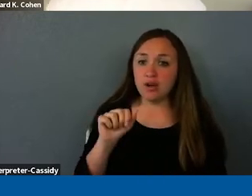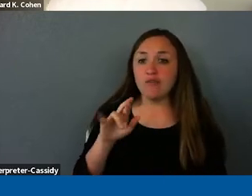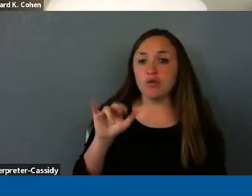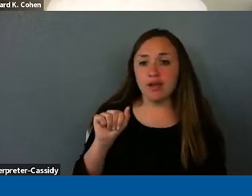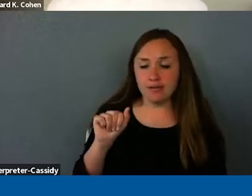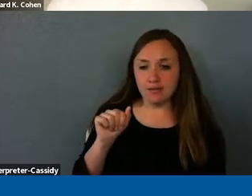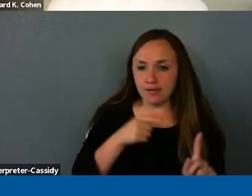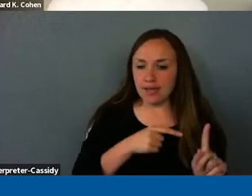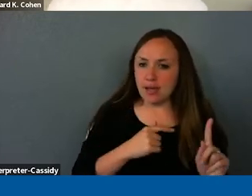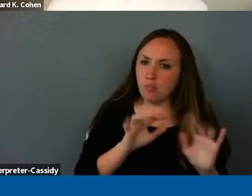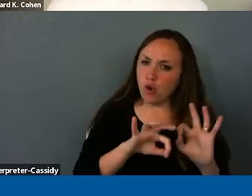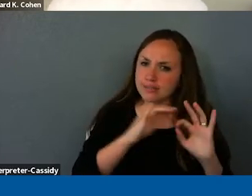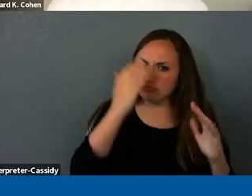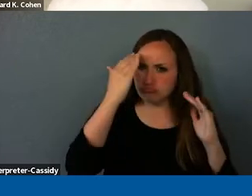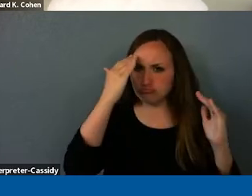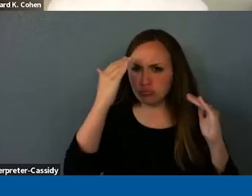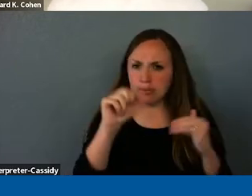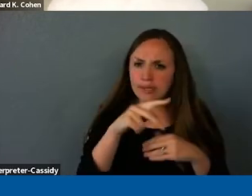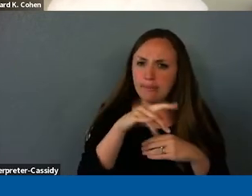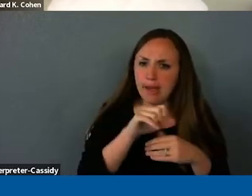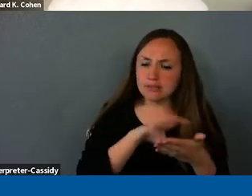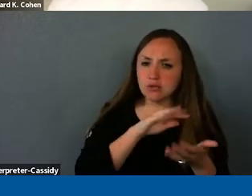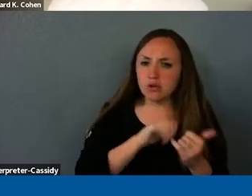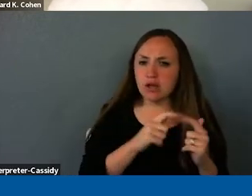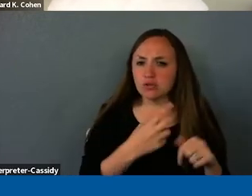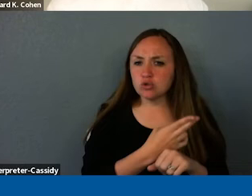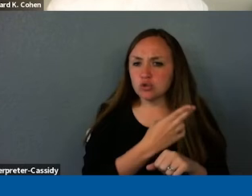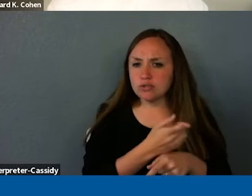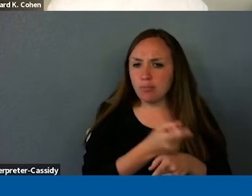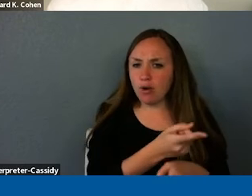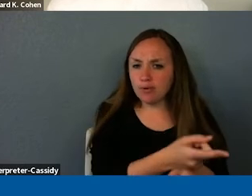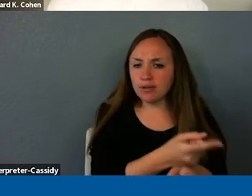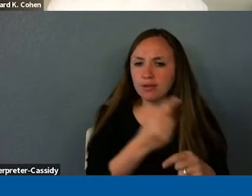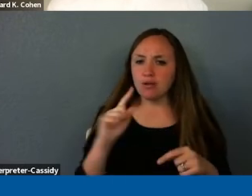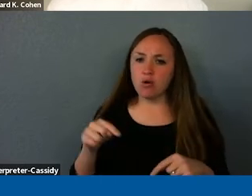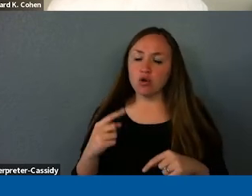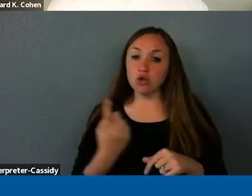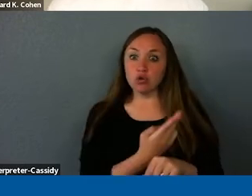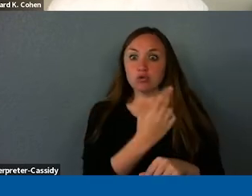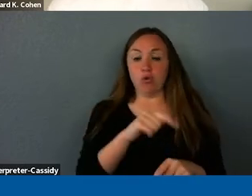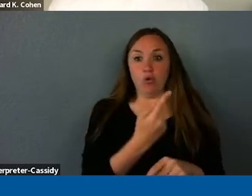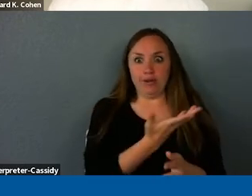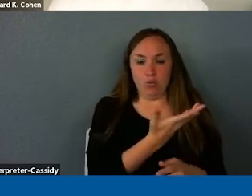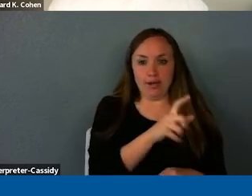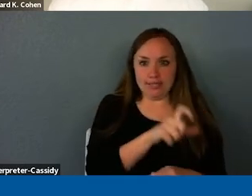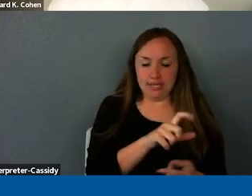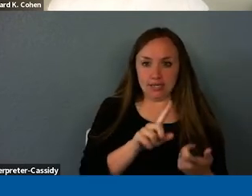Familiarize yourself with the Specs and learn how to use them properly. Use only what is needed to fill in HTML gaps.